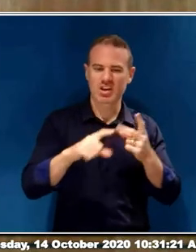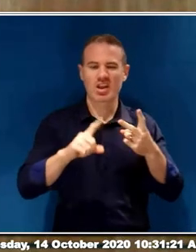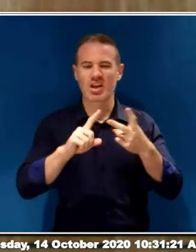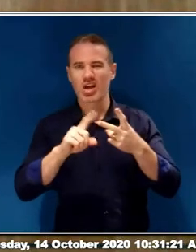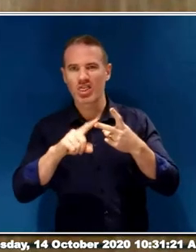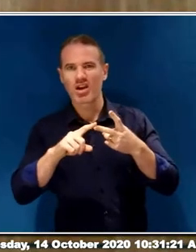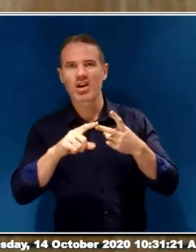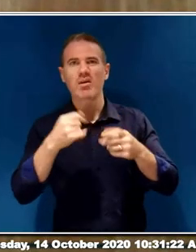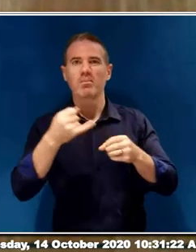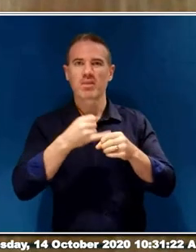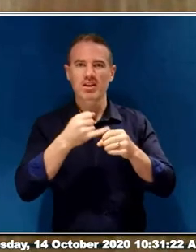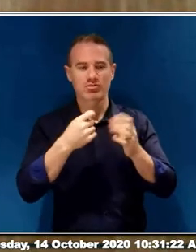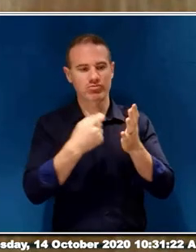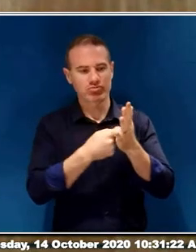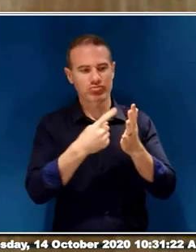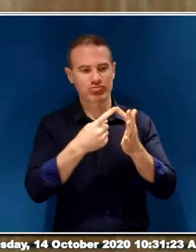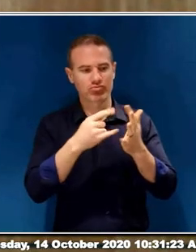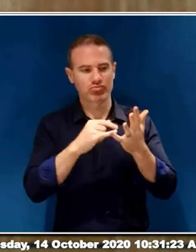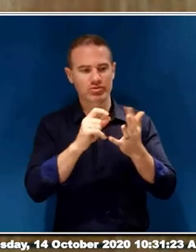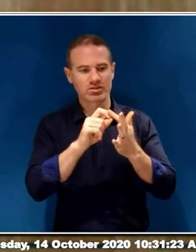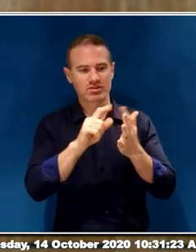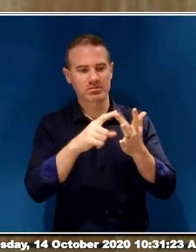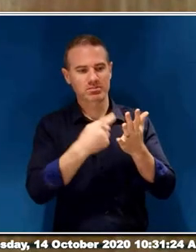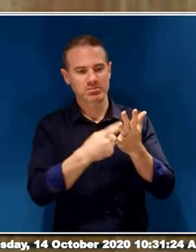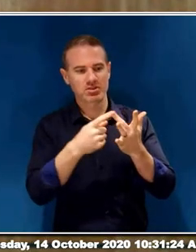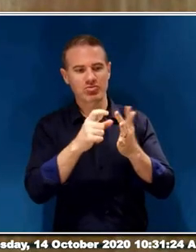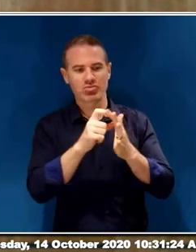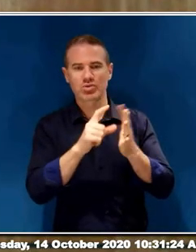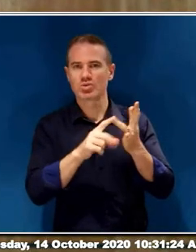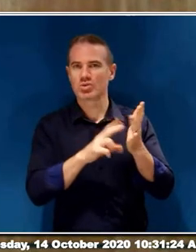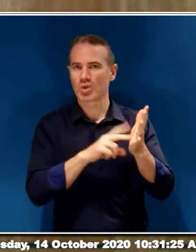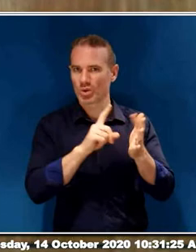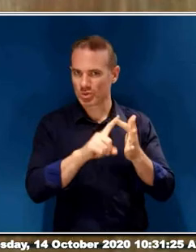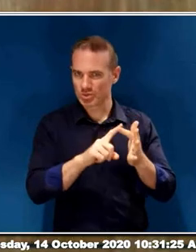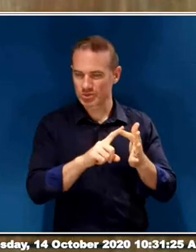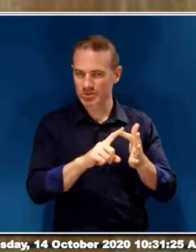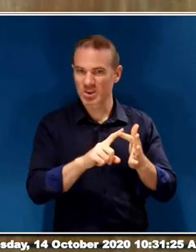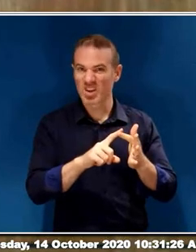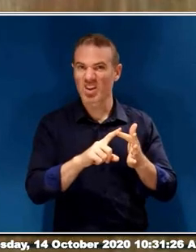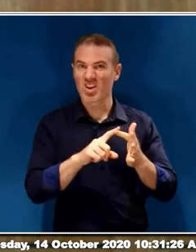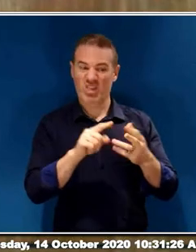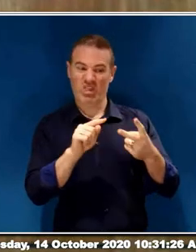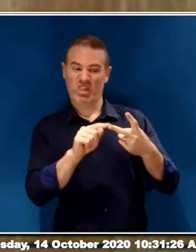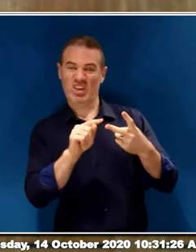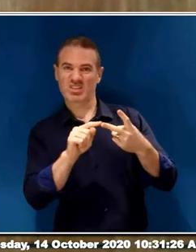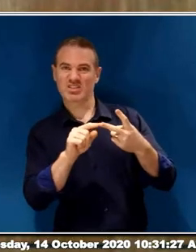also referred to as Risperdal, which helps him manage behaviour.